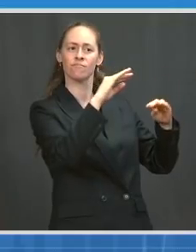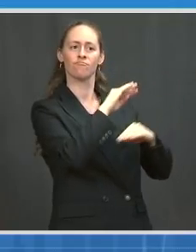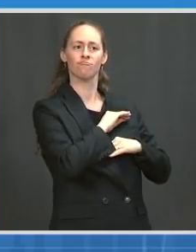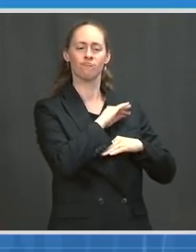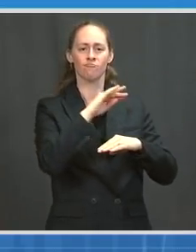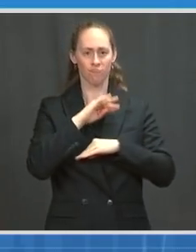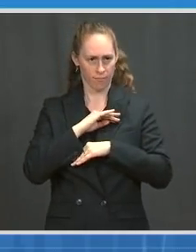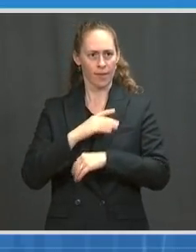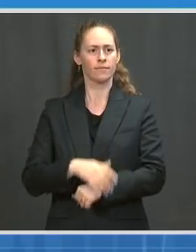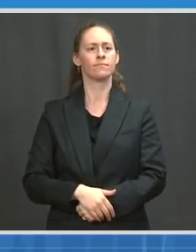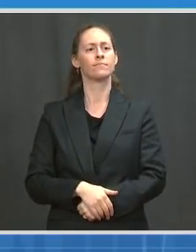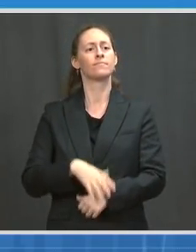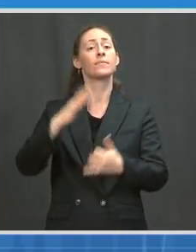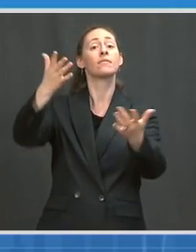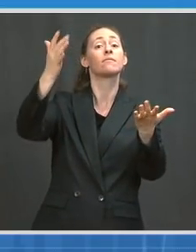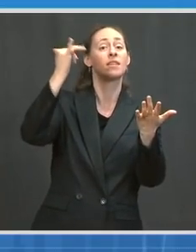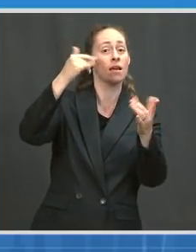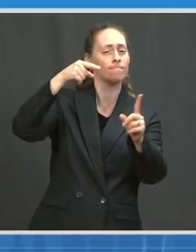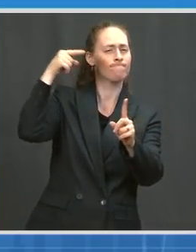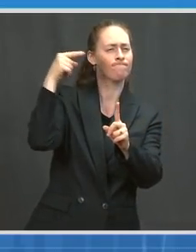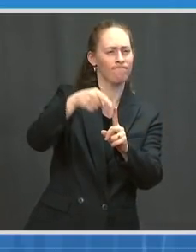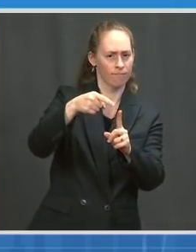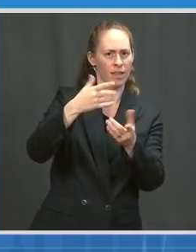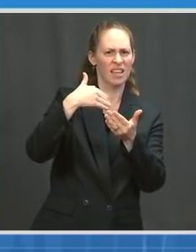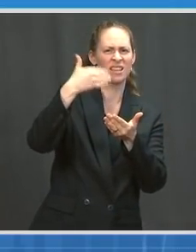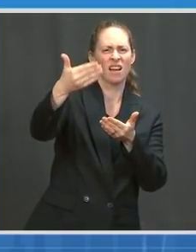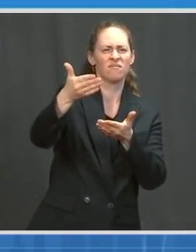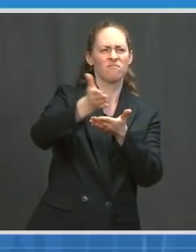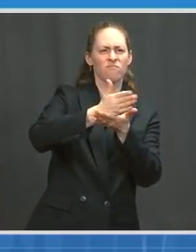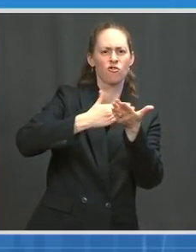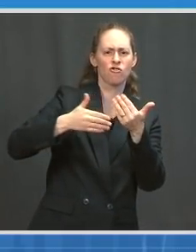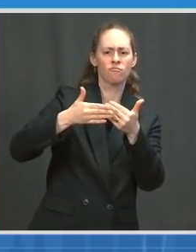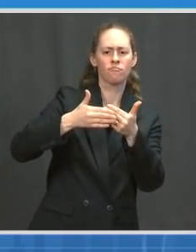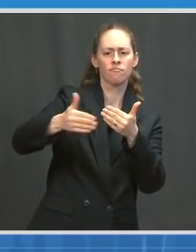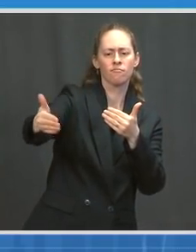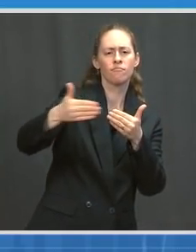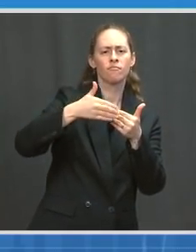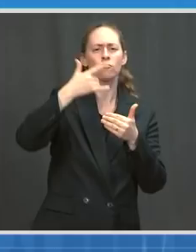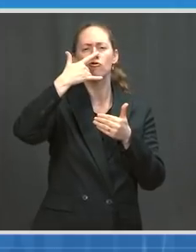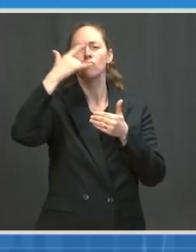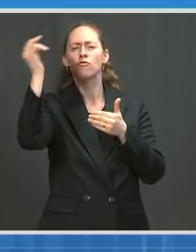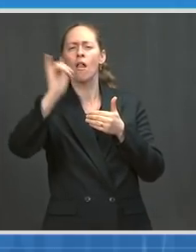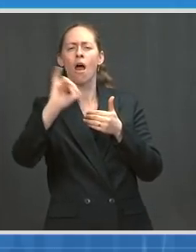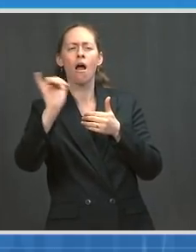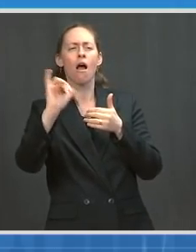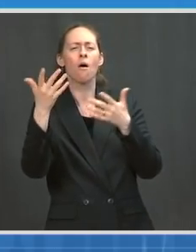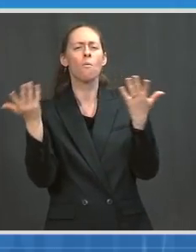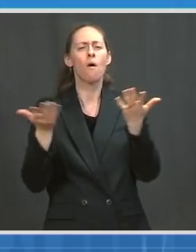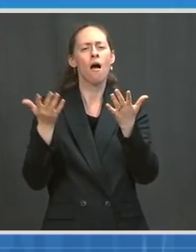of the U.S. vaccination effort: to get 70 percent of adults vaccinated with at least one shot